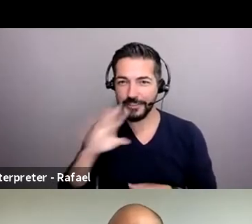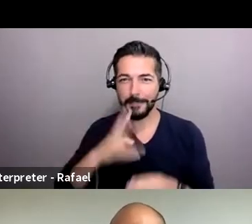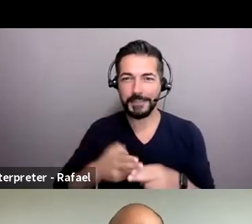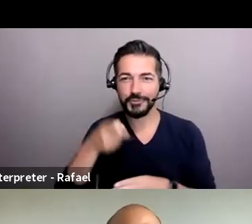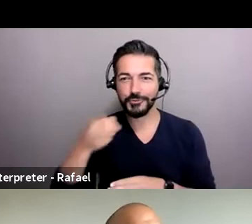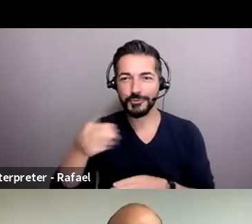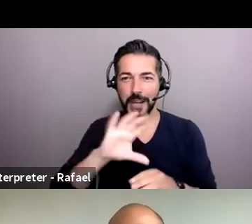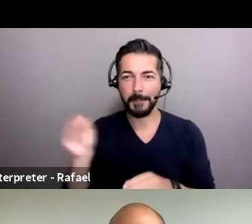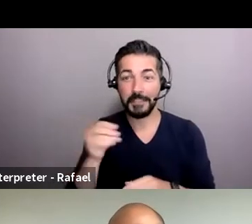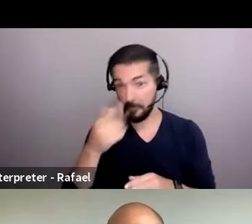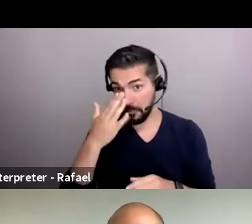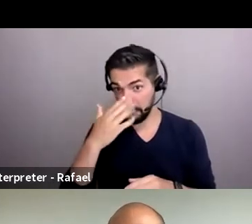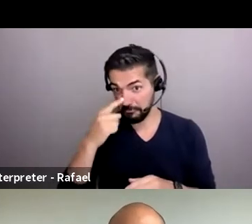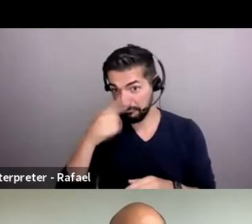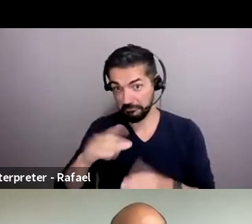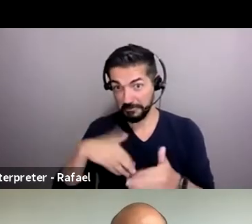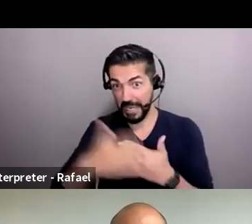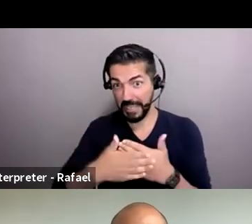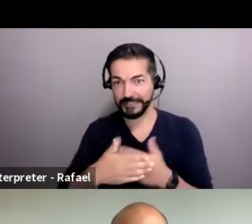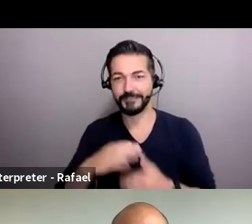Yeah, sure. Thank you, Joe. Pretty much.